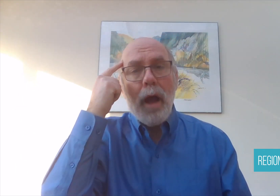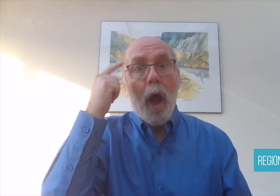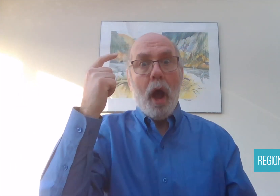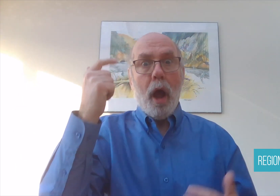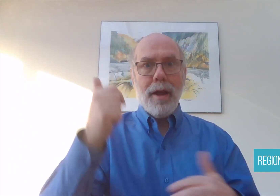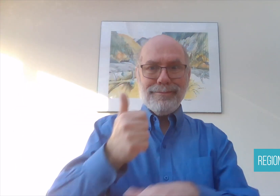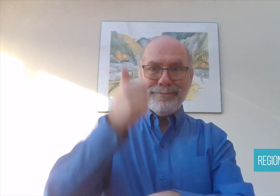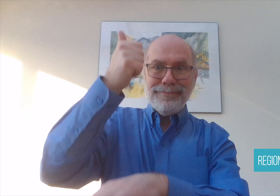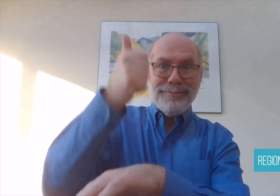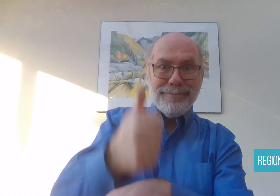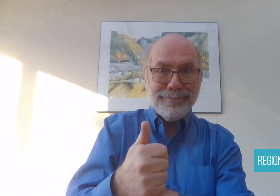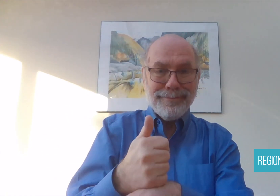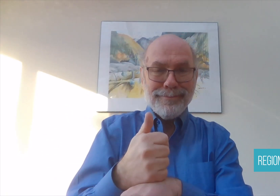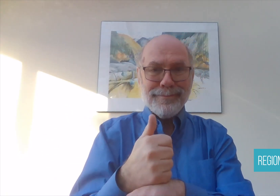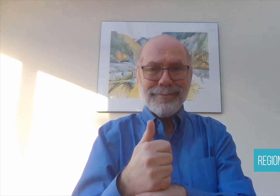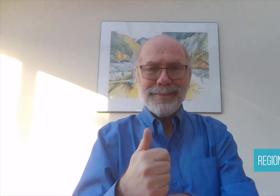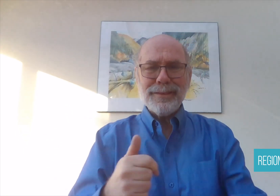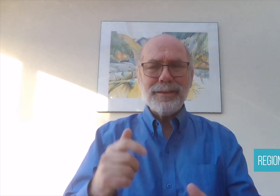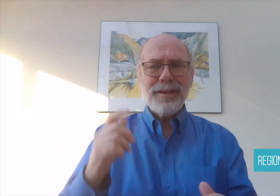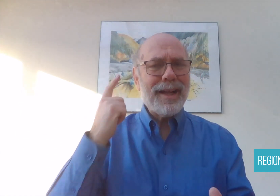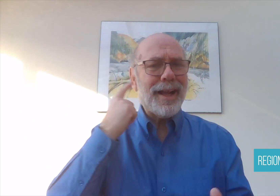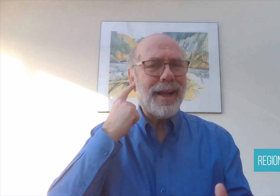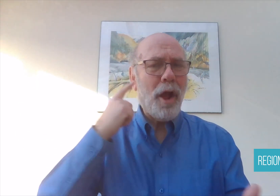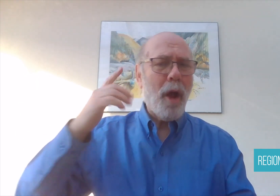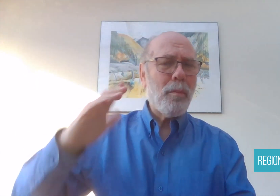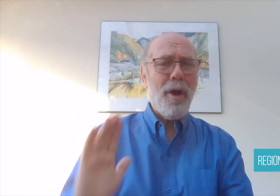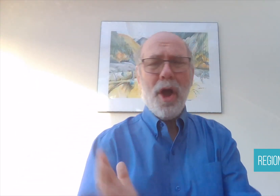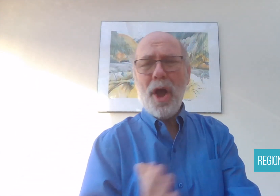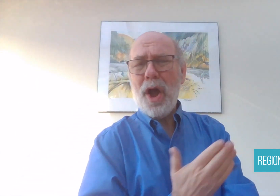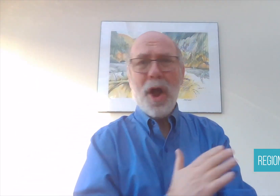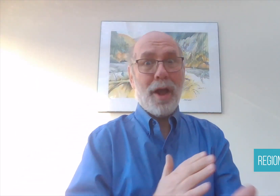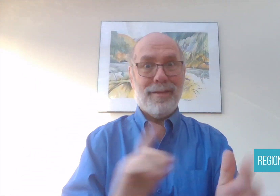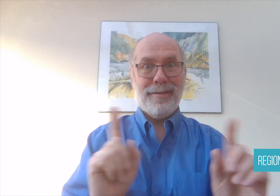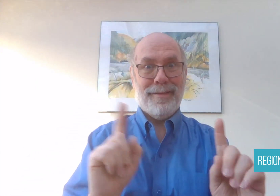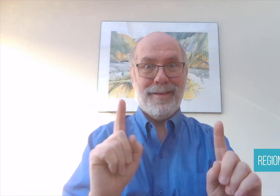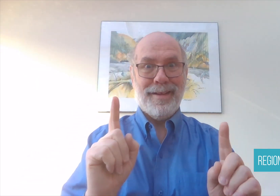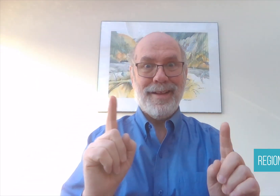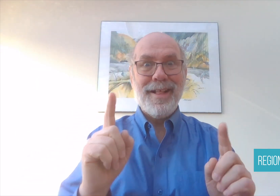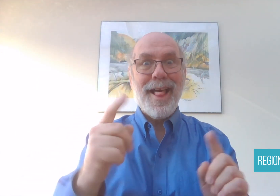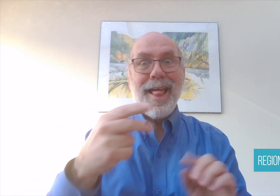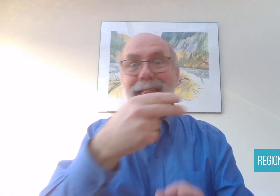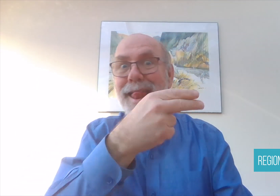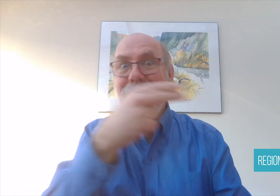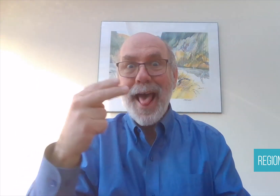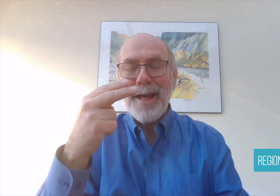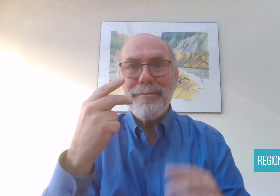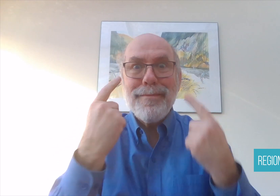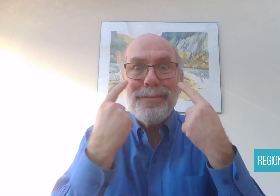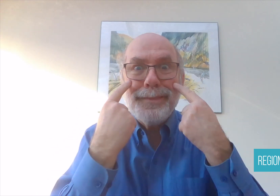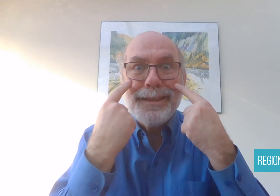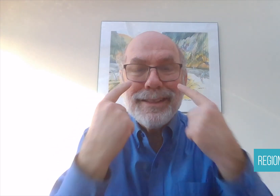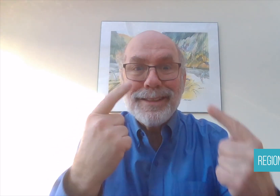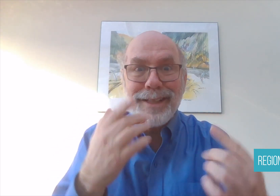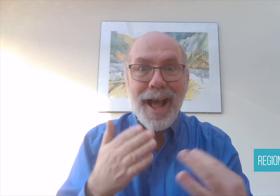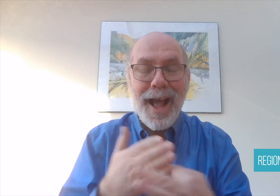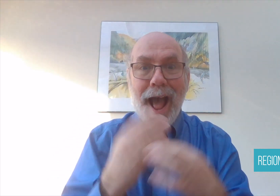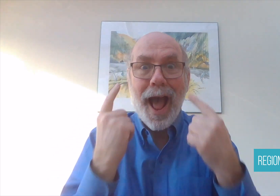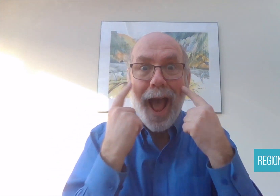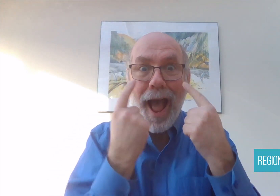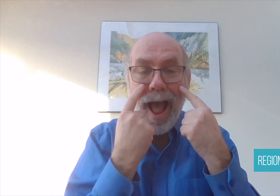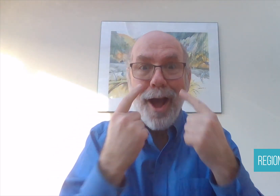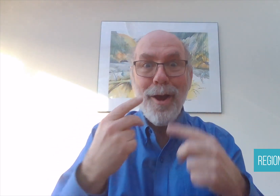WAWA has labeled his genre as “Dip Hop”,